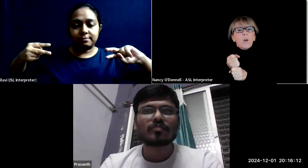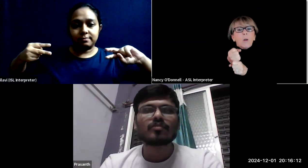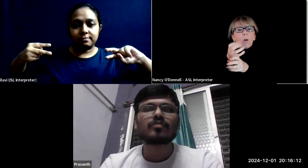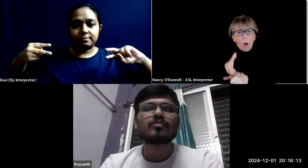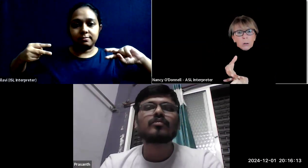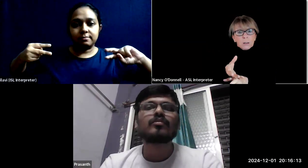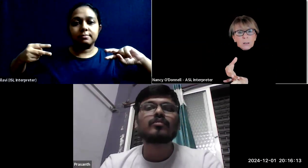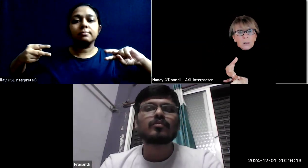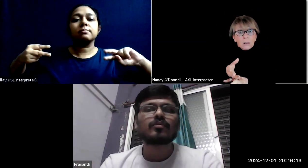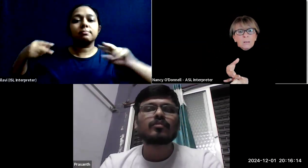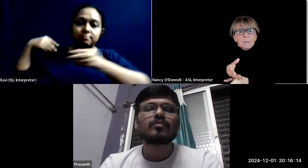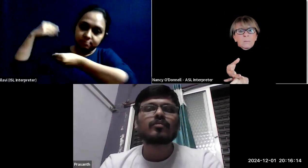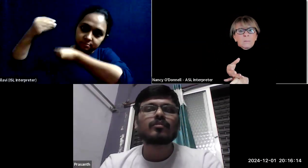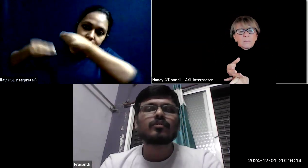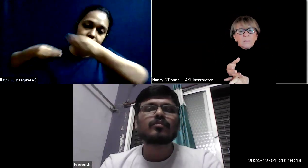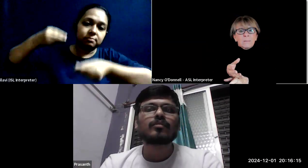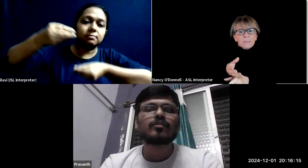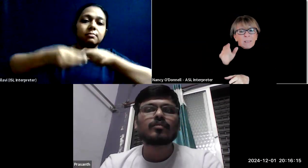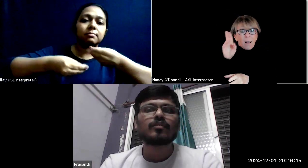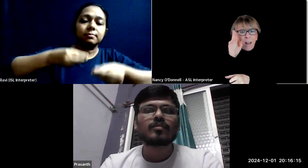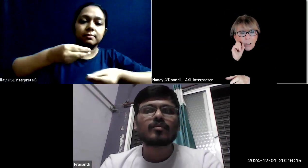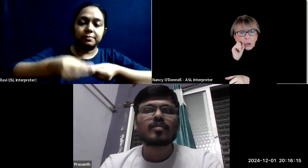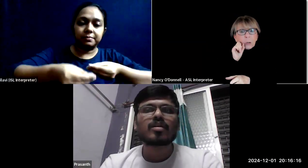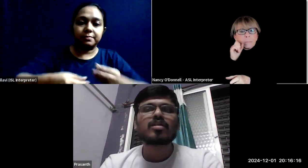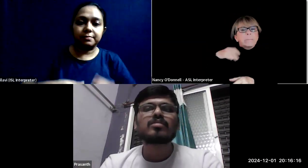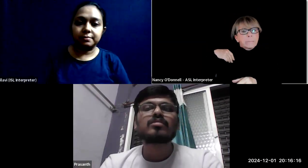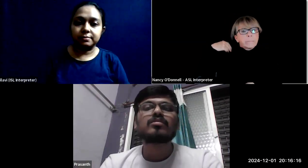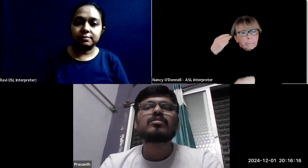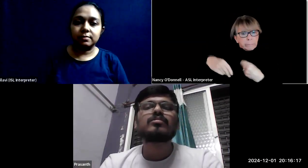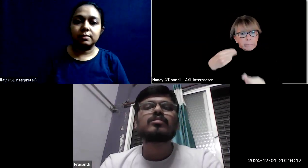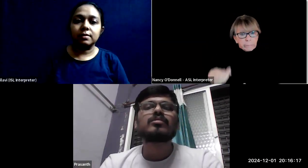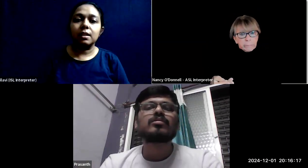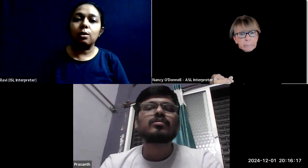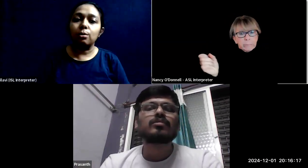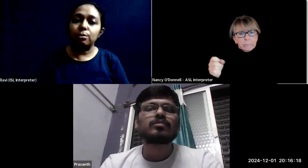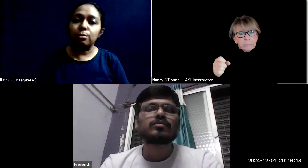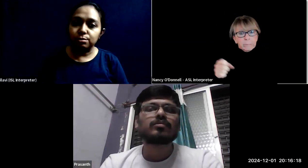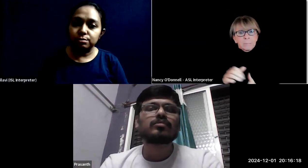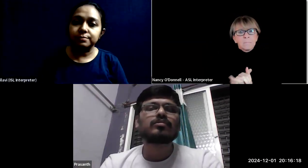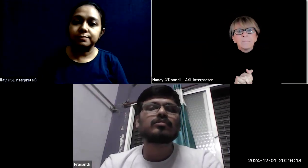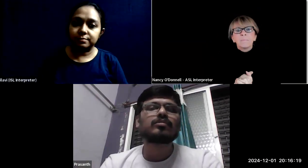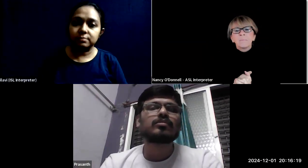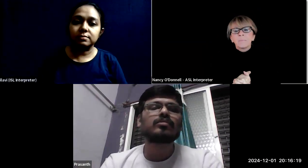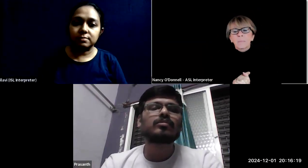It is inherited. [Interpreter speaking for Prashant] Oh. [Geri speaking] So that's why a lot of